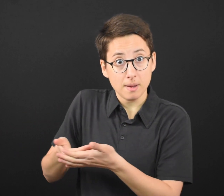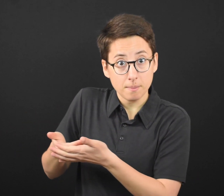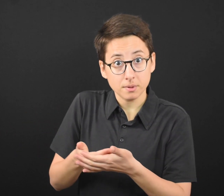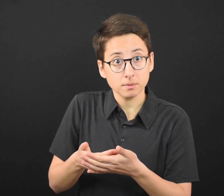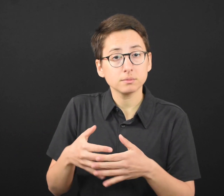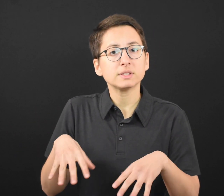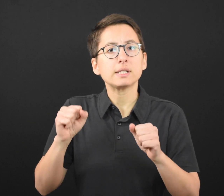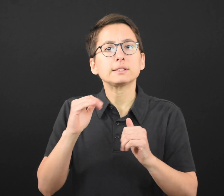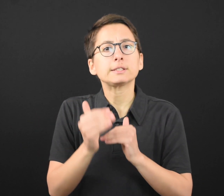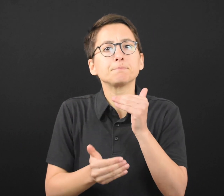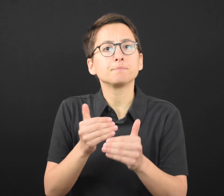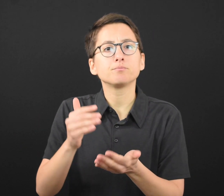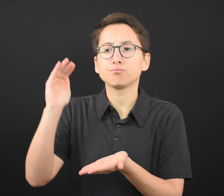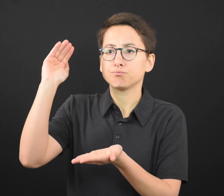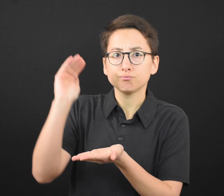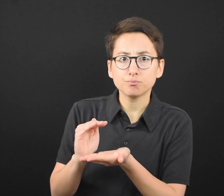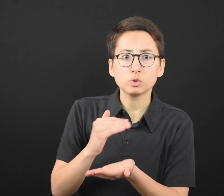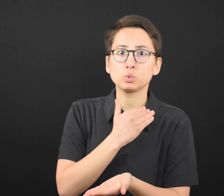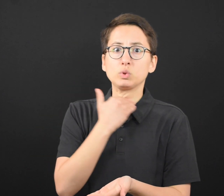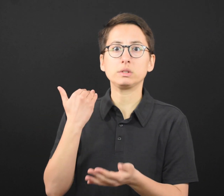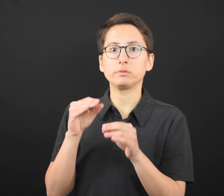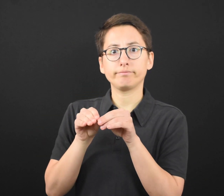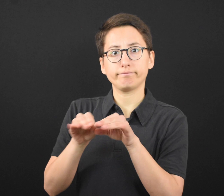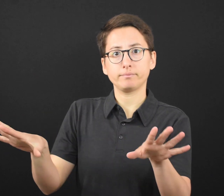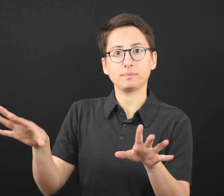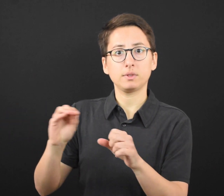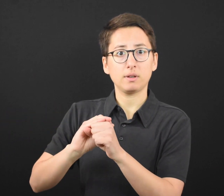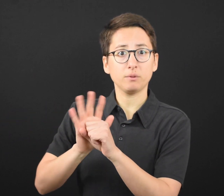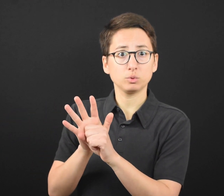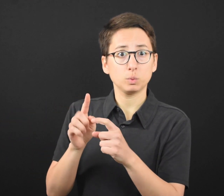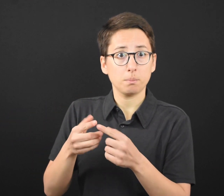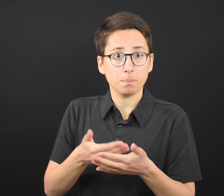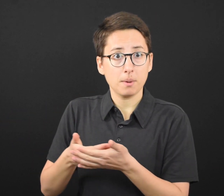take the following steps to reduce the risk of spreading the virus to your newborn: